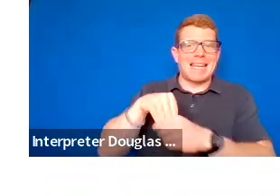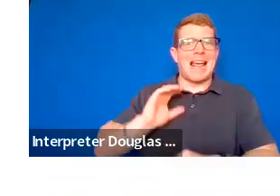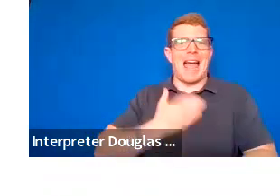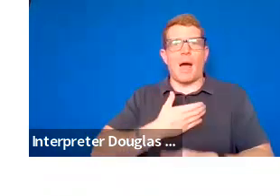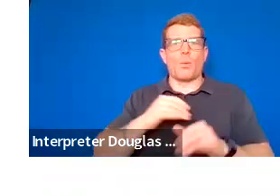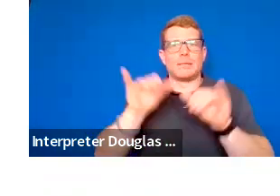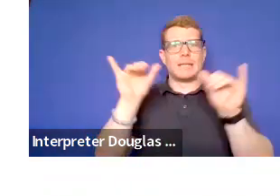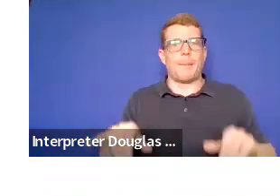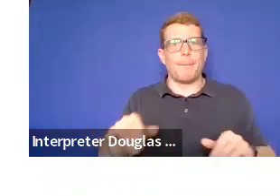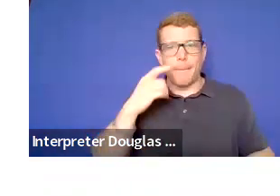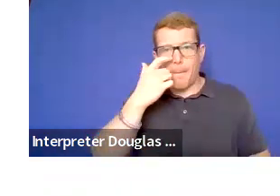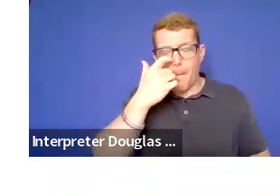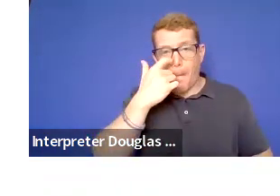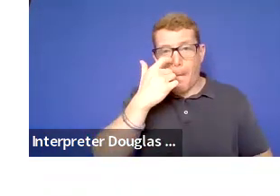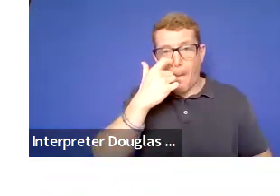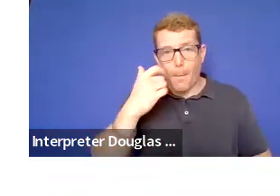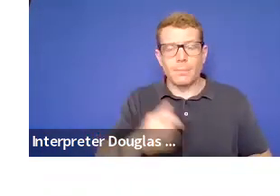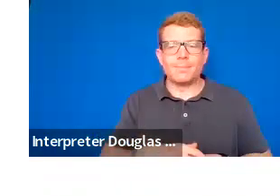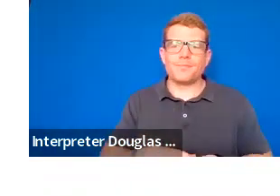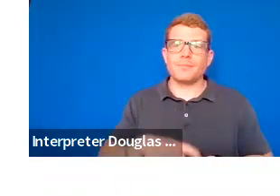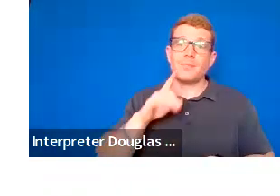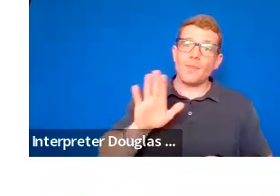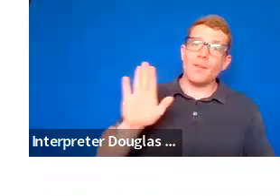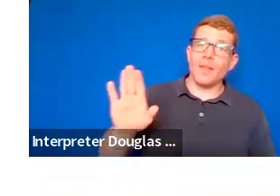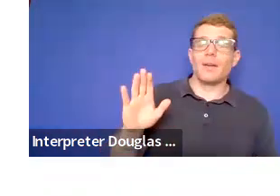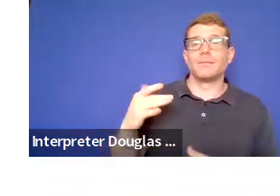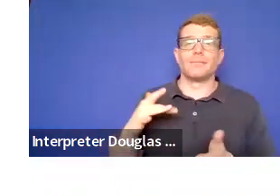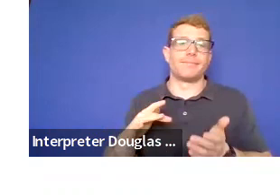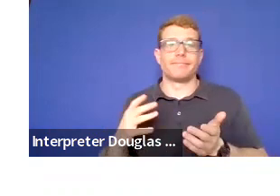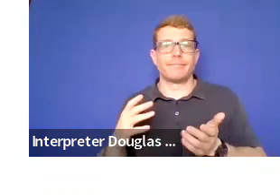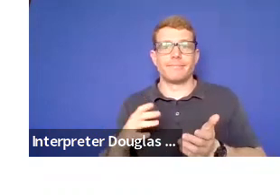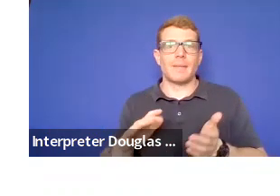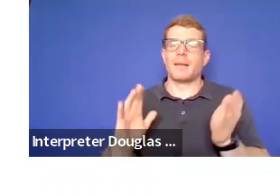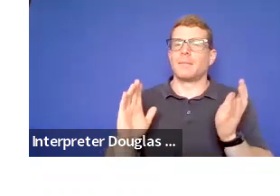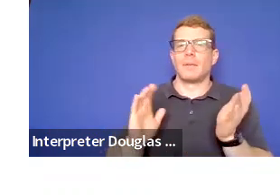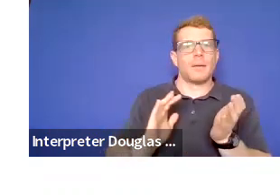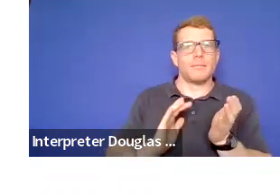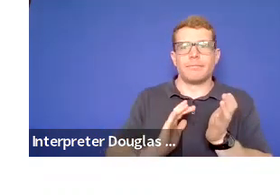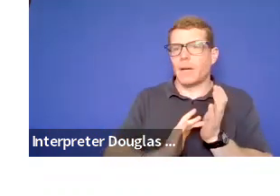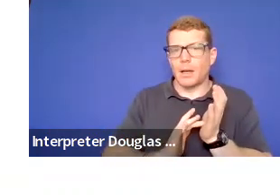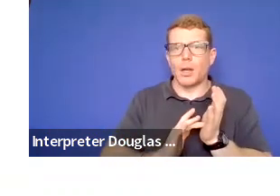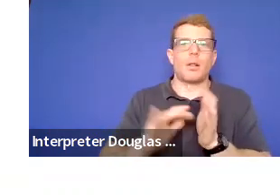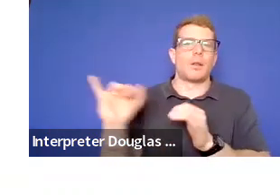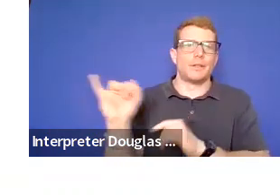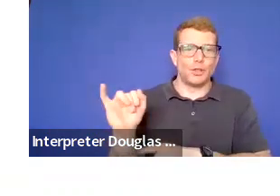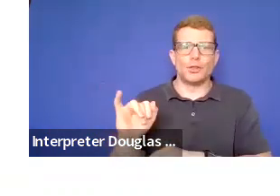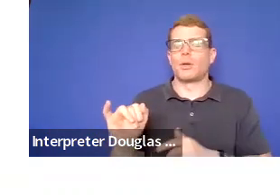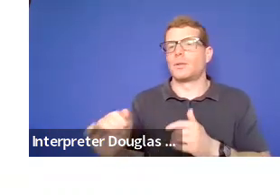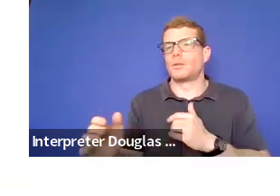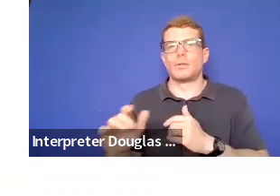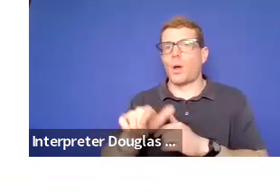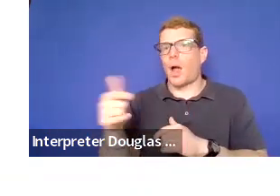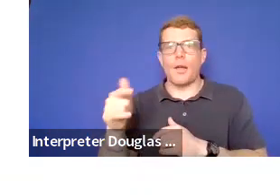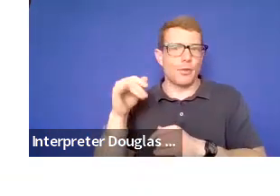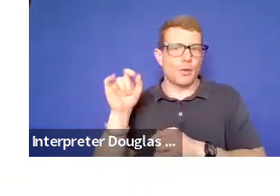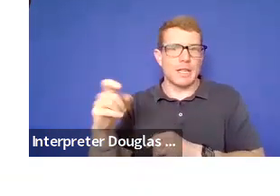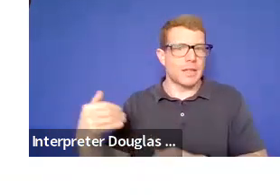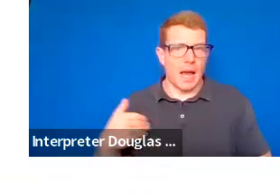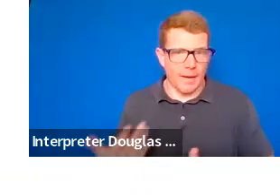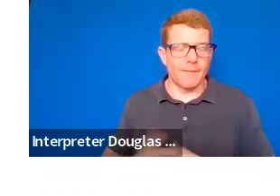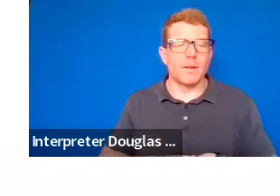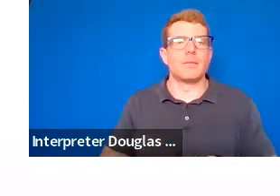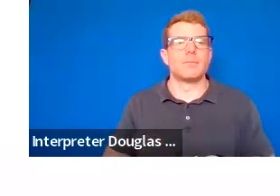on the benefits and the medical insurance that they still have at that time alright case 2 growth.